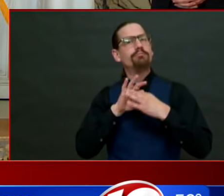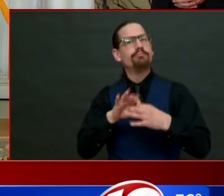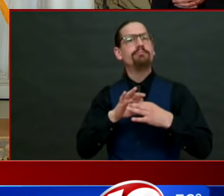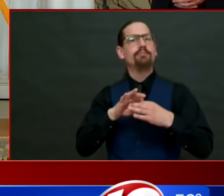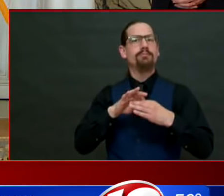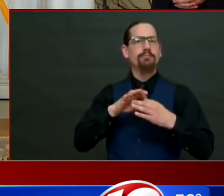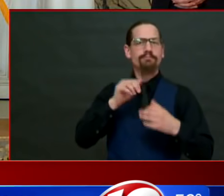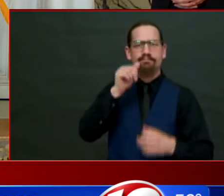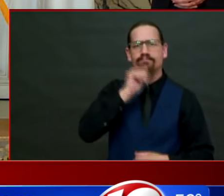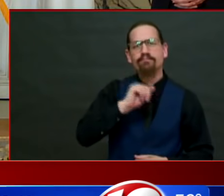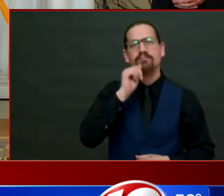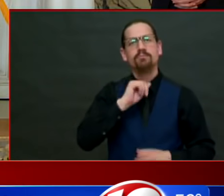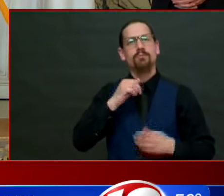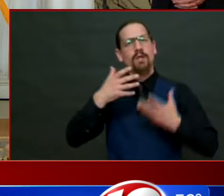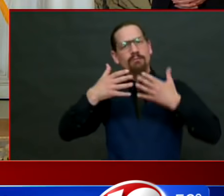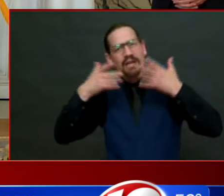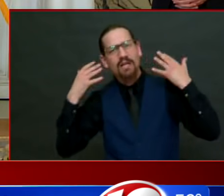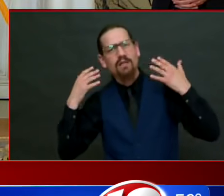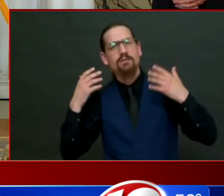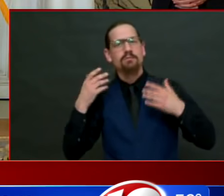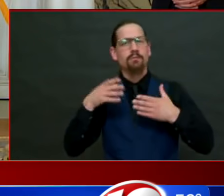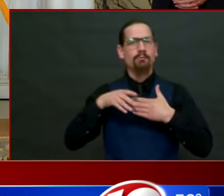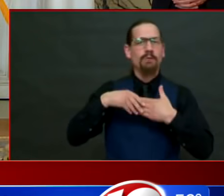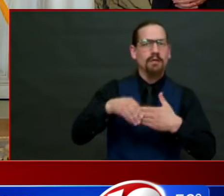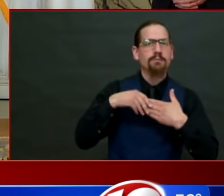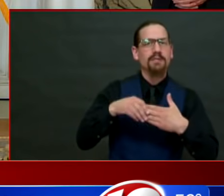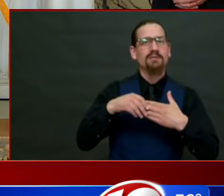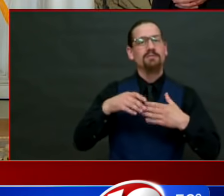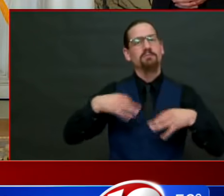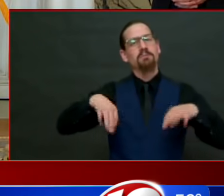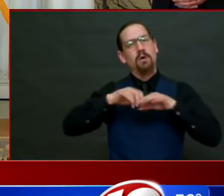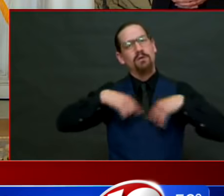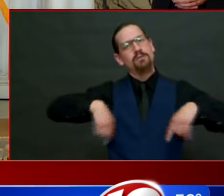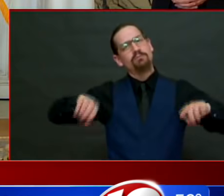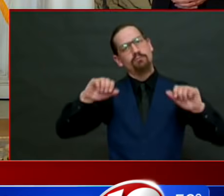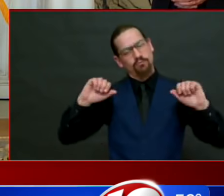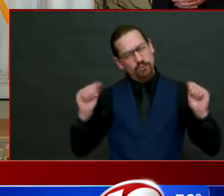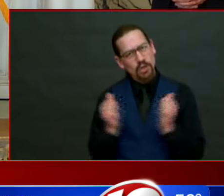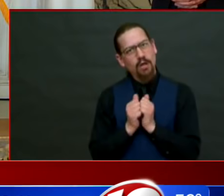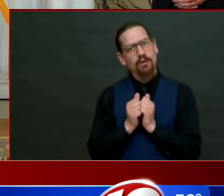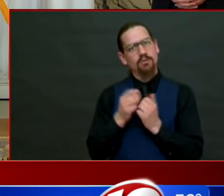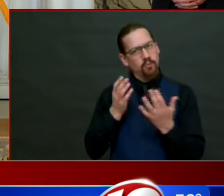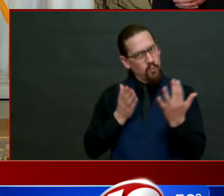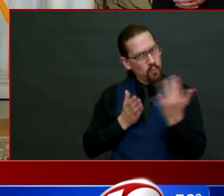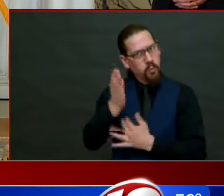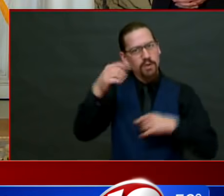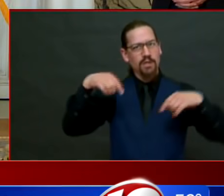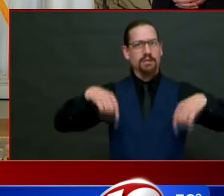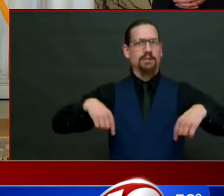EVERYTHING WE ARE GOING TO DO IS GOING TO BE BUSINESS FRIENDLY, AND AID IN HELPING YOU GETTING THROUGH AN ENORMOUS CHALLENGING